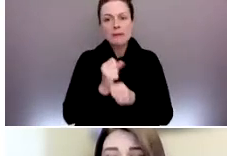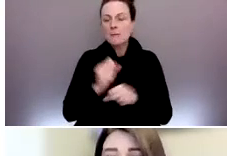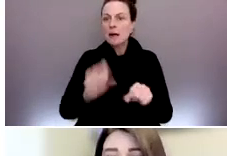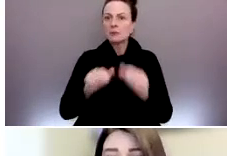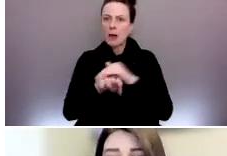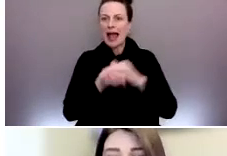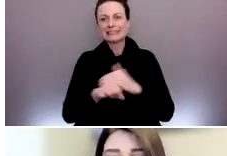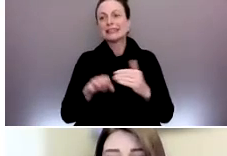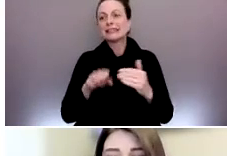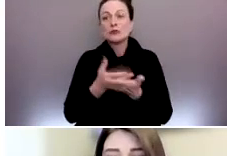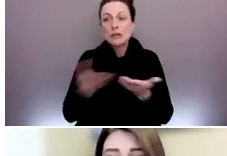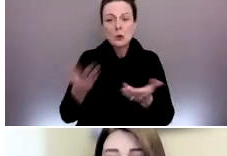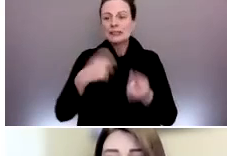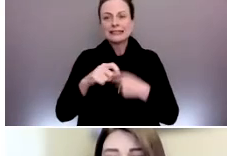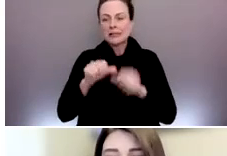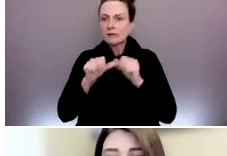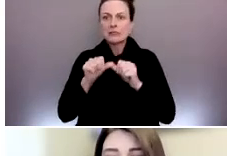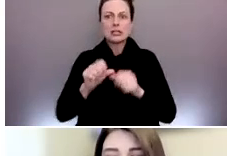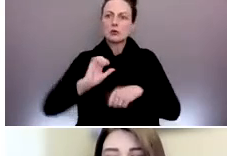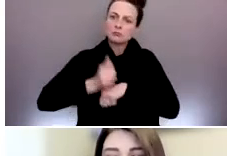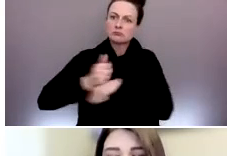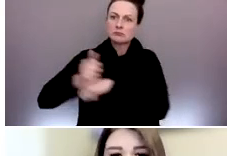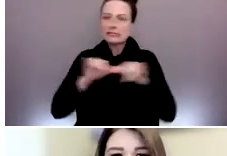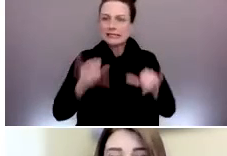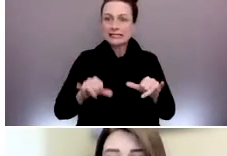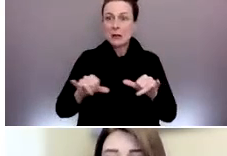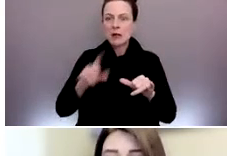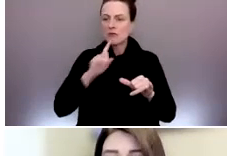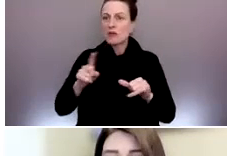rather than continually building systems that make resources out of reach.